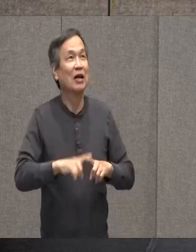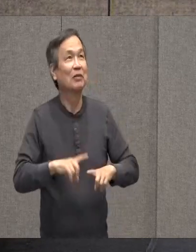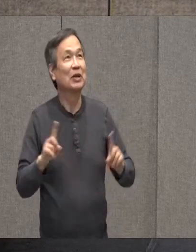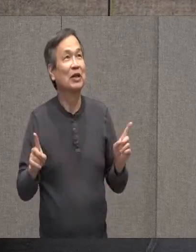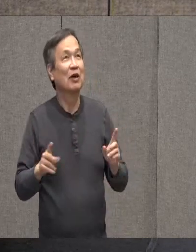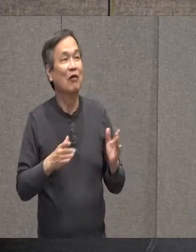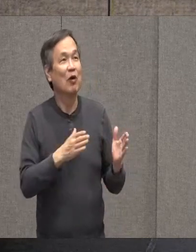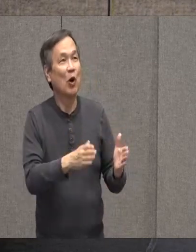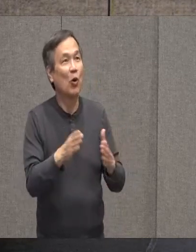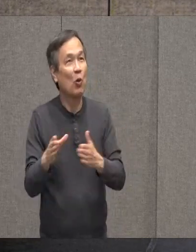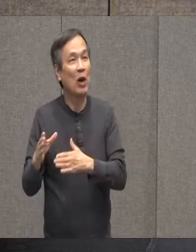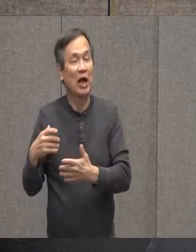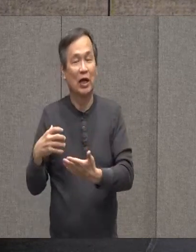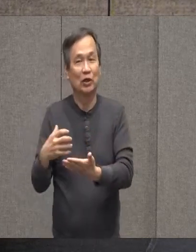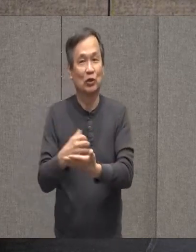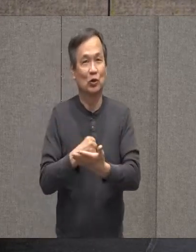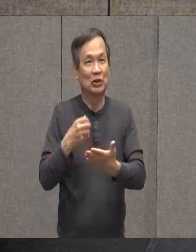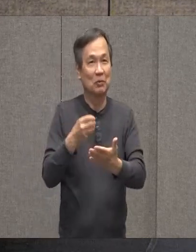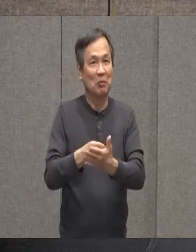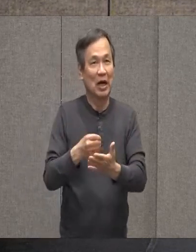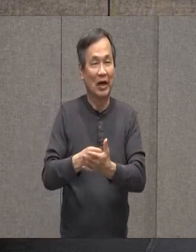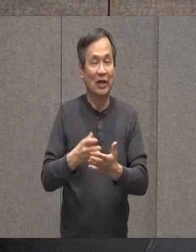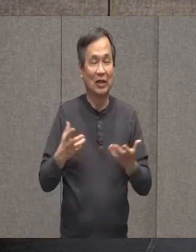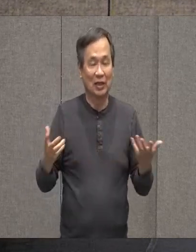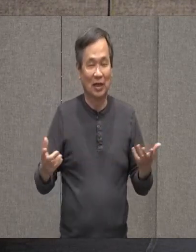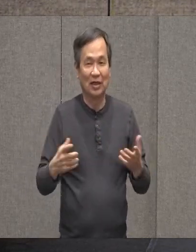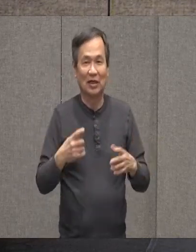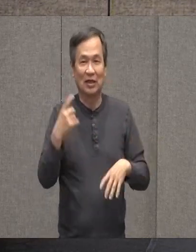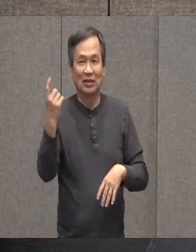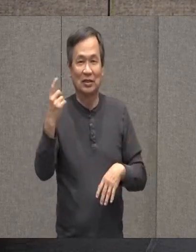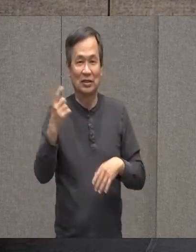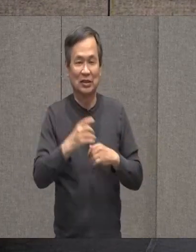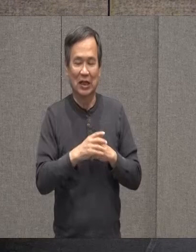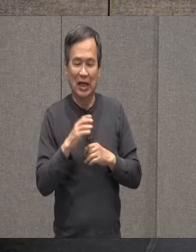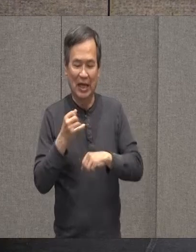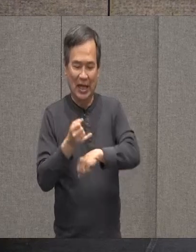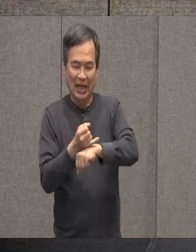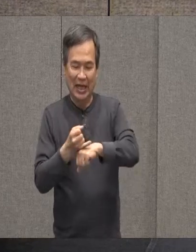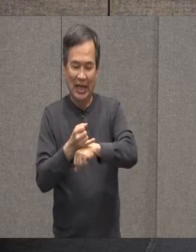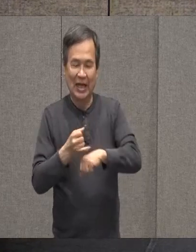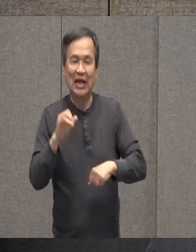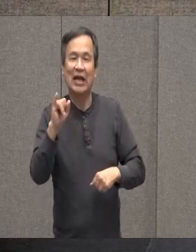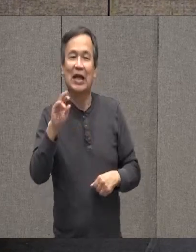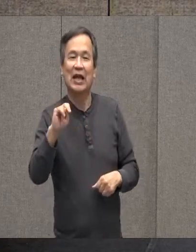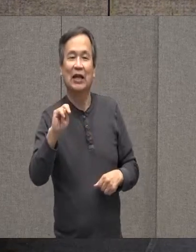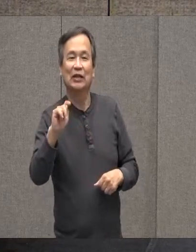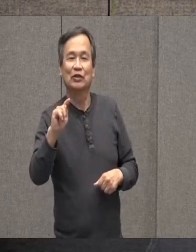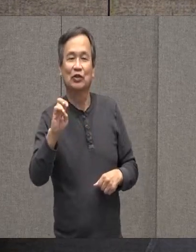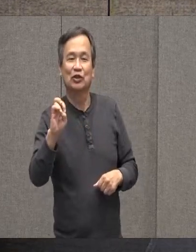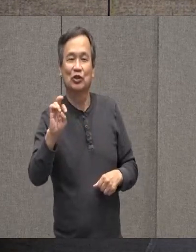that you could receive that money and also something called interest. Which is money that you can earn